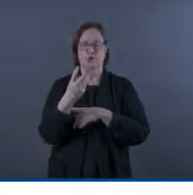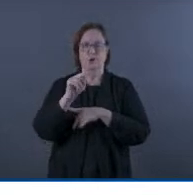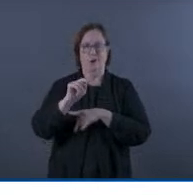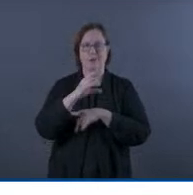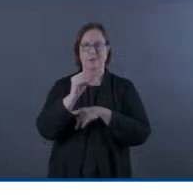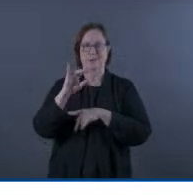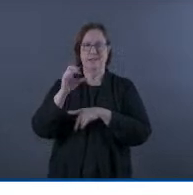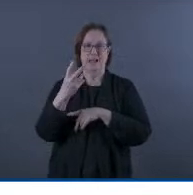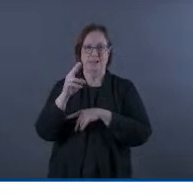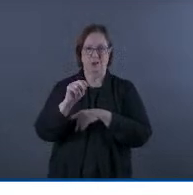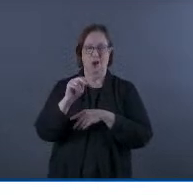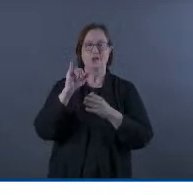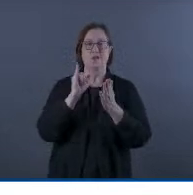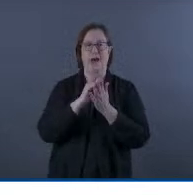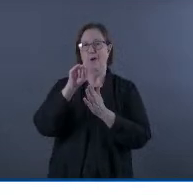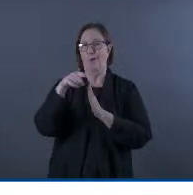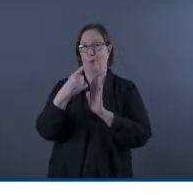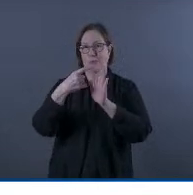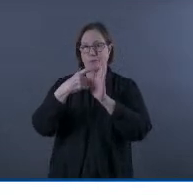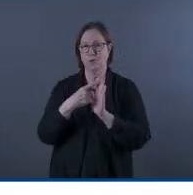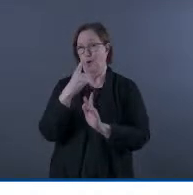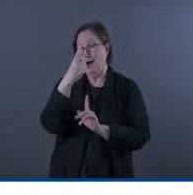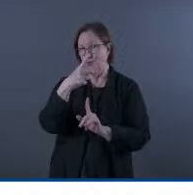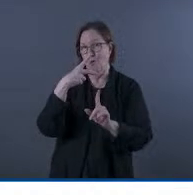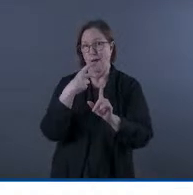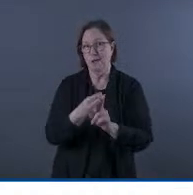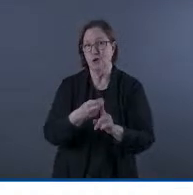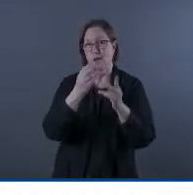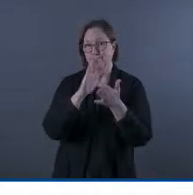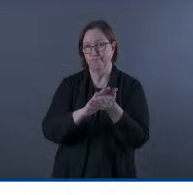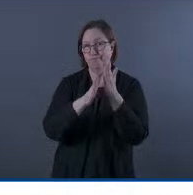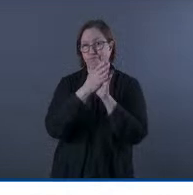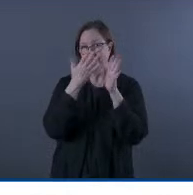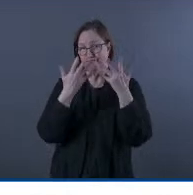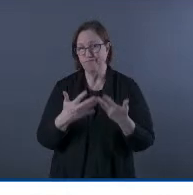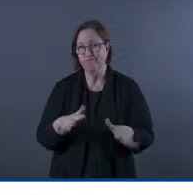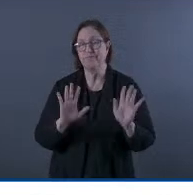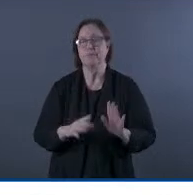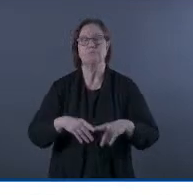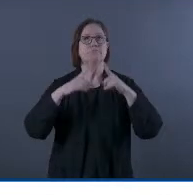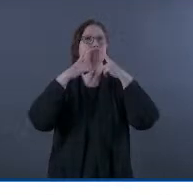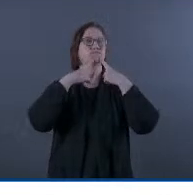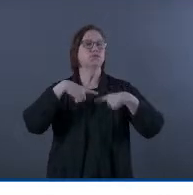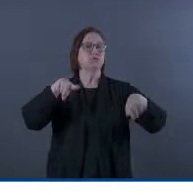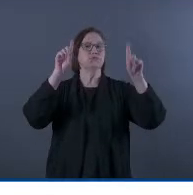This weekend we're also hosting another community vaccine clinic at BTC,